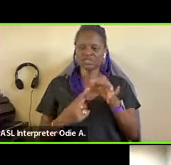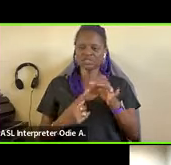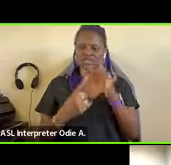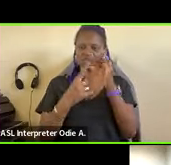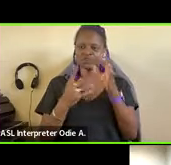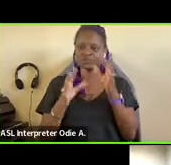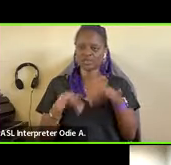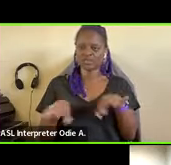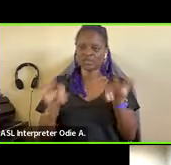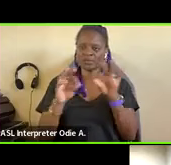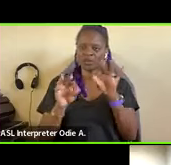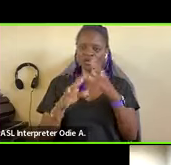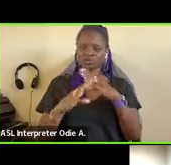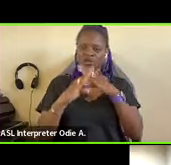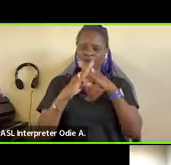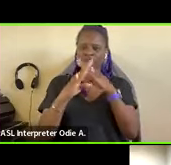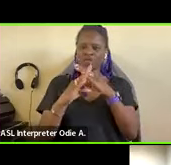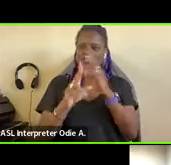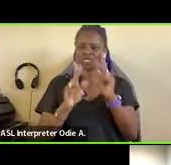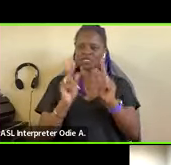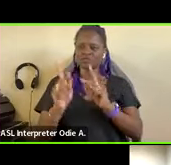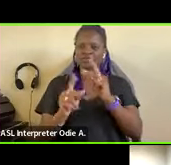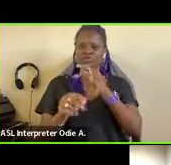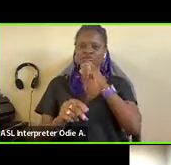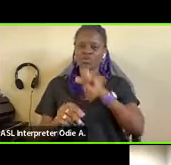those who are elderly and who are immunocompromised.